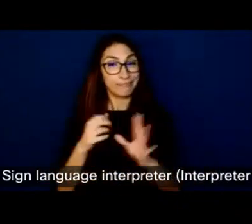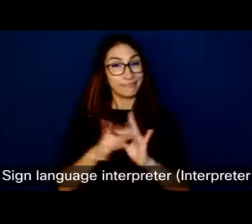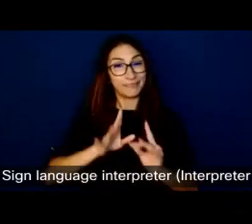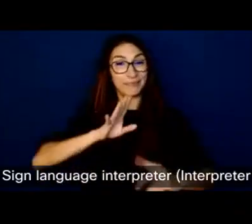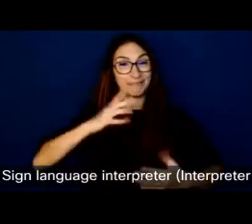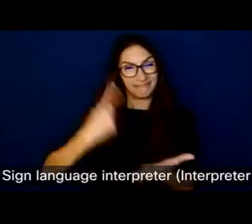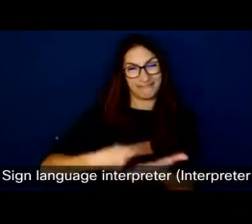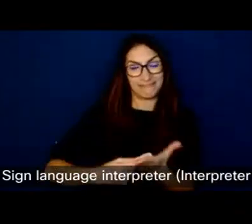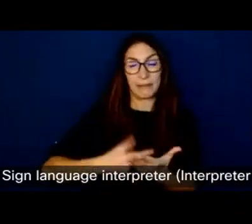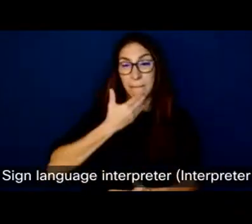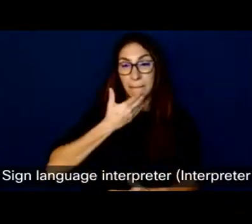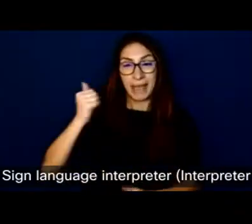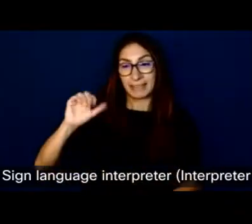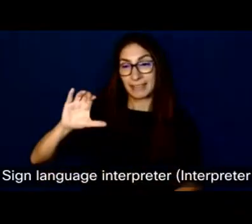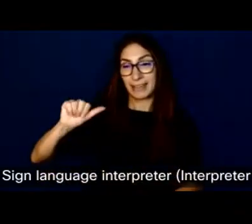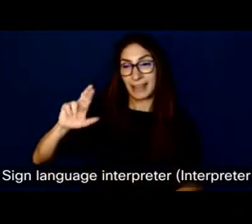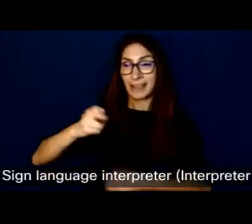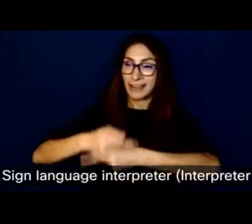think are important considerations for people living